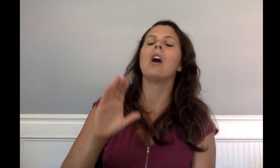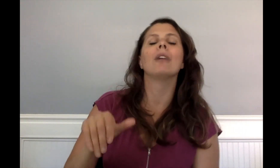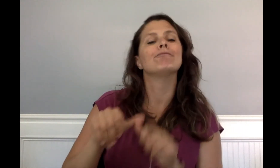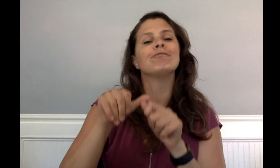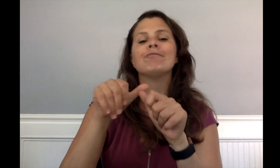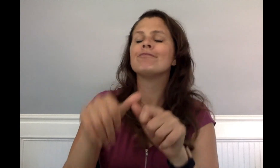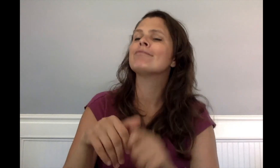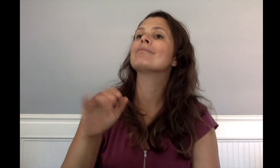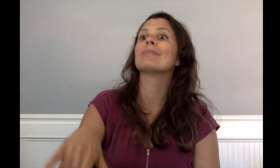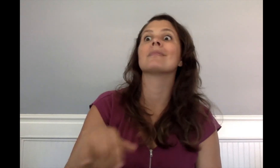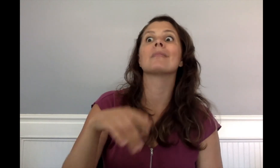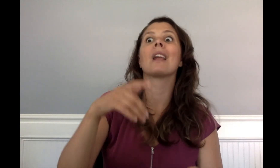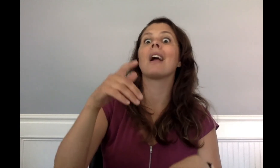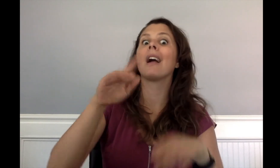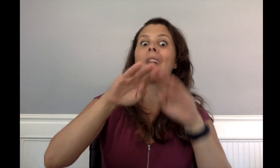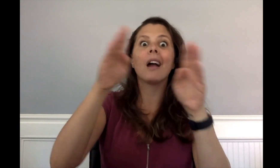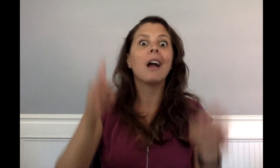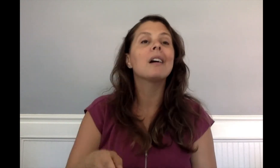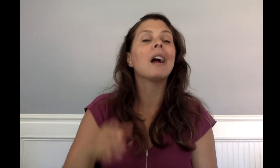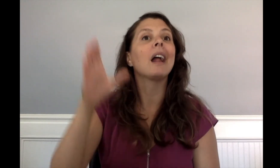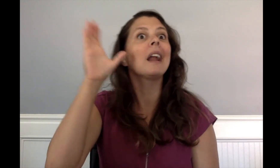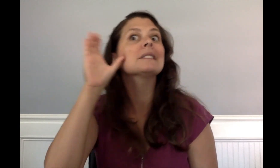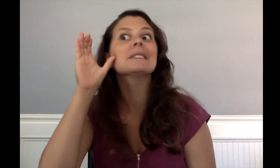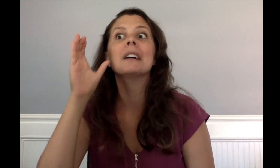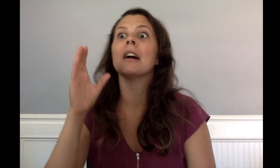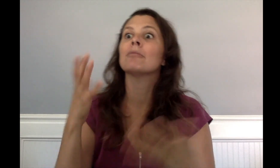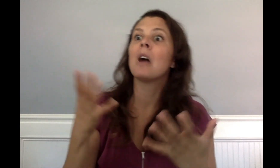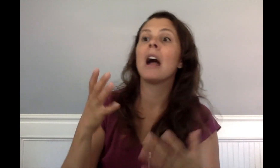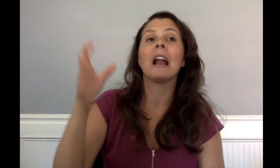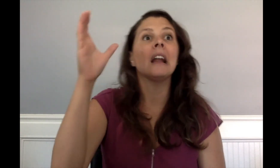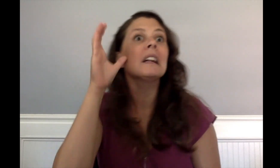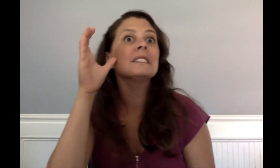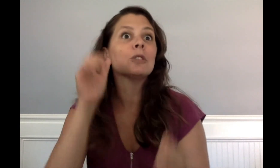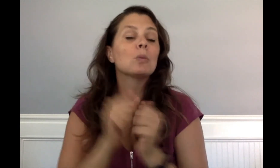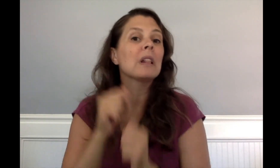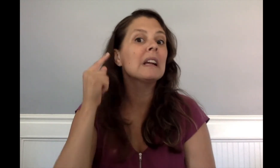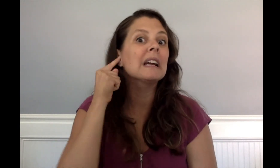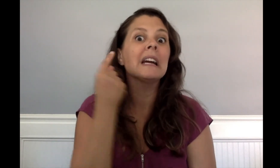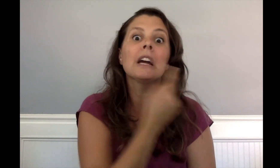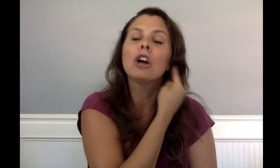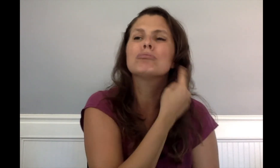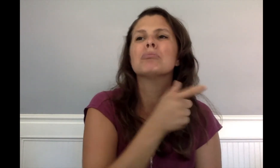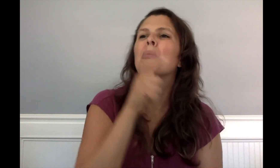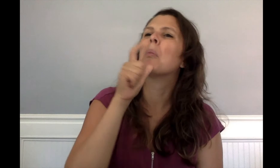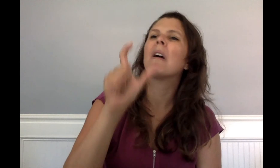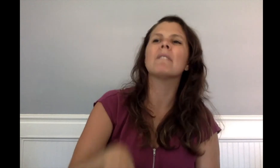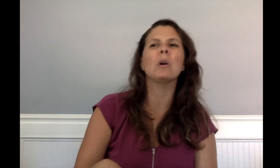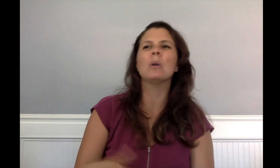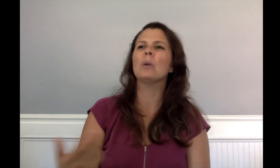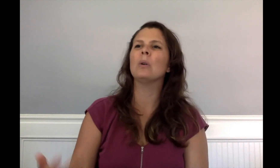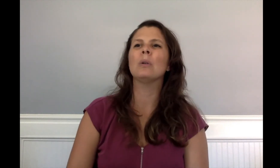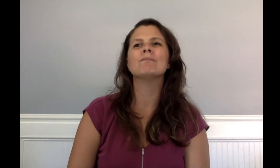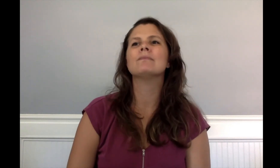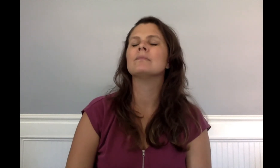"it's not listening with our ears," Charlie said.